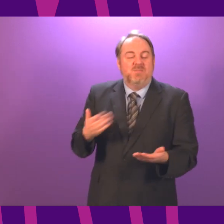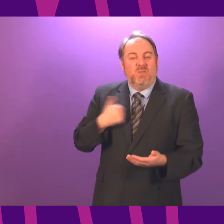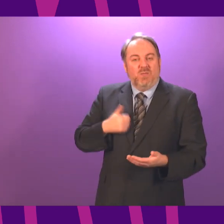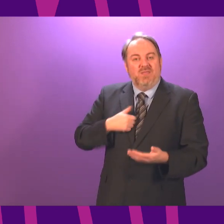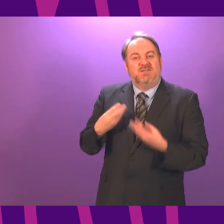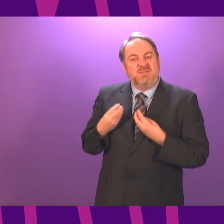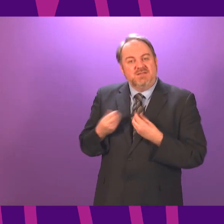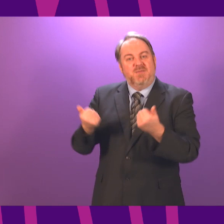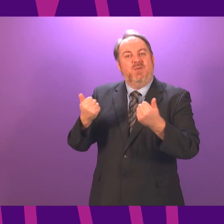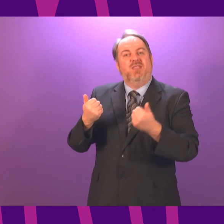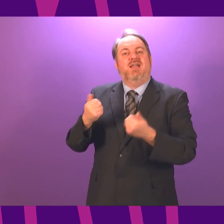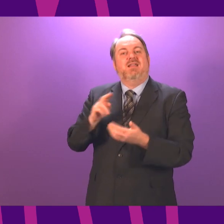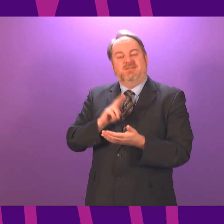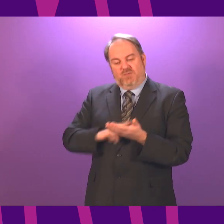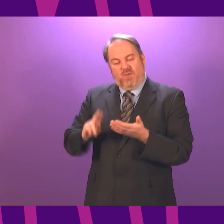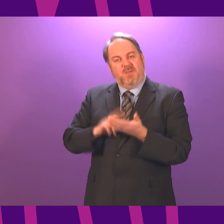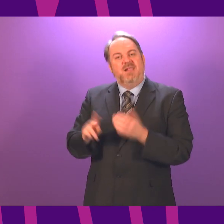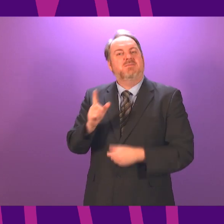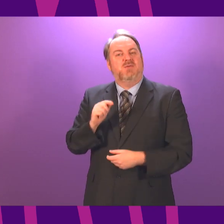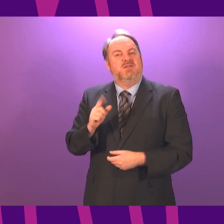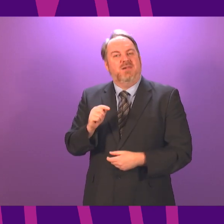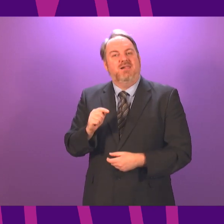Nothing is more important to me right now than making sure that that happens.